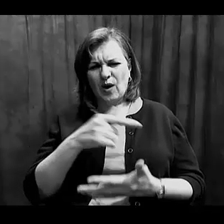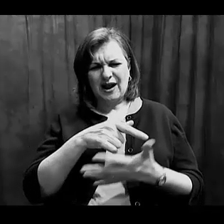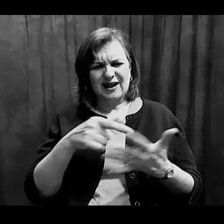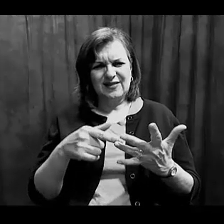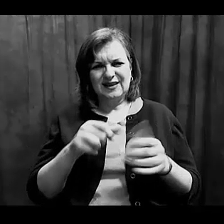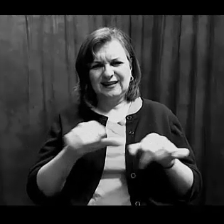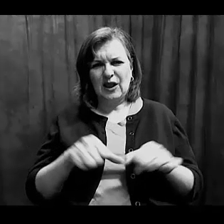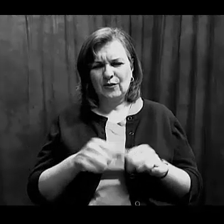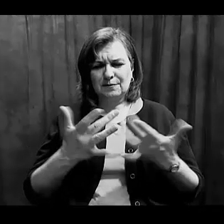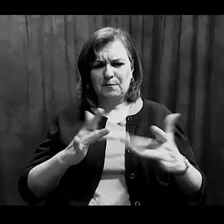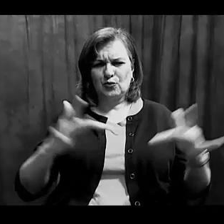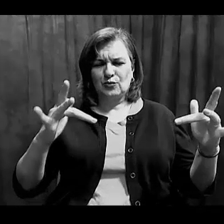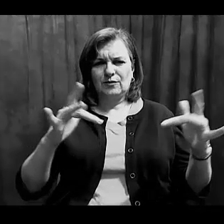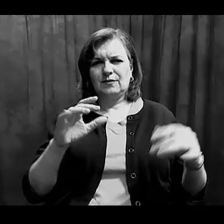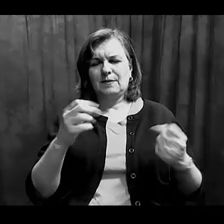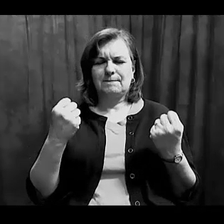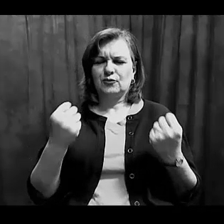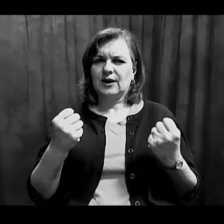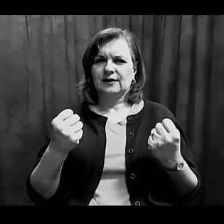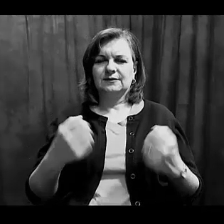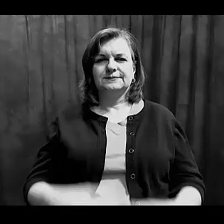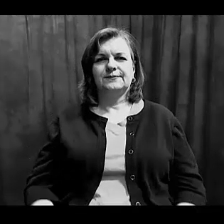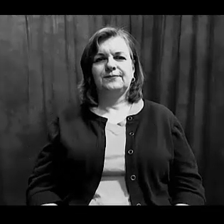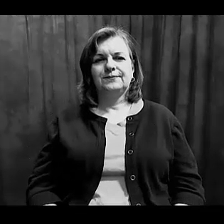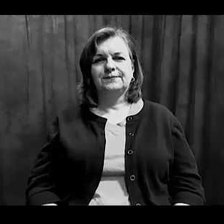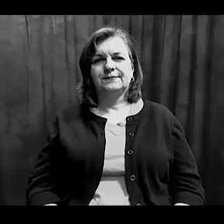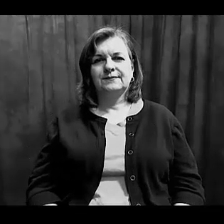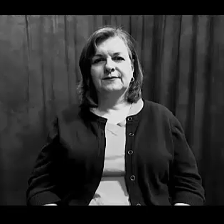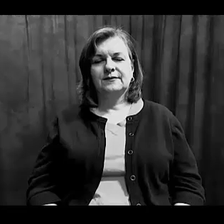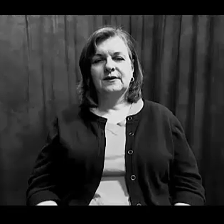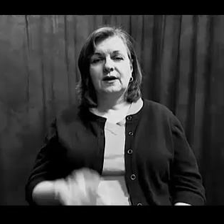why are these such bright areas?